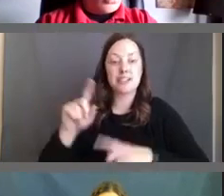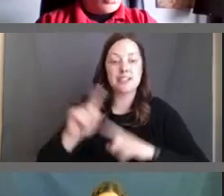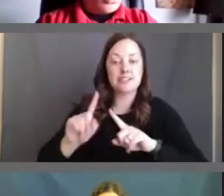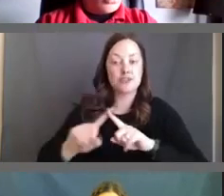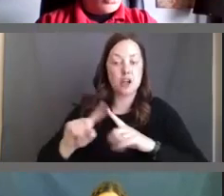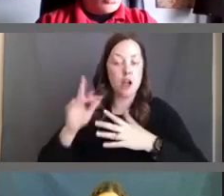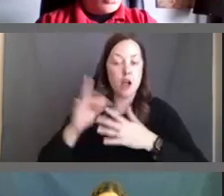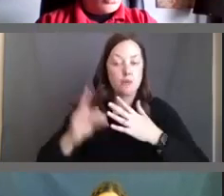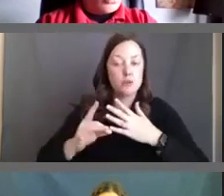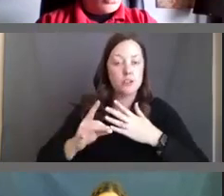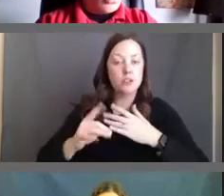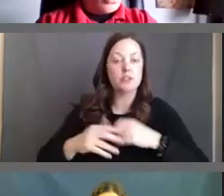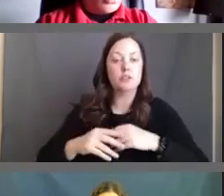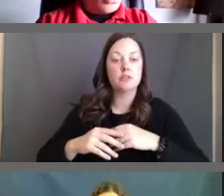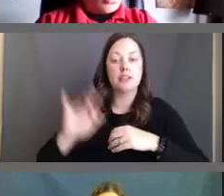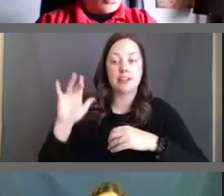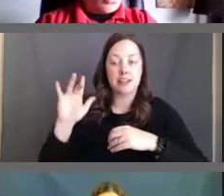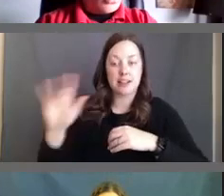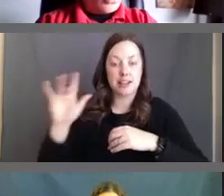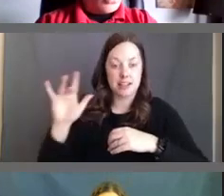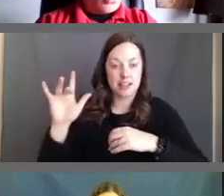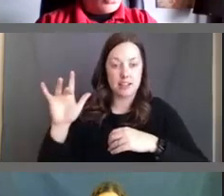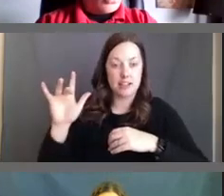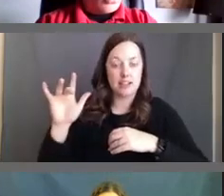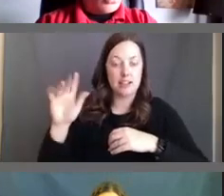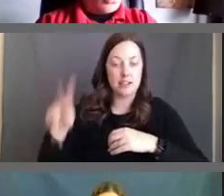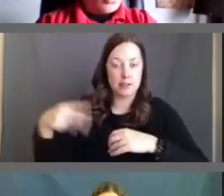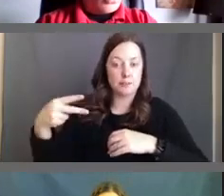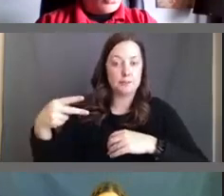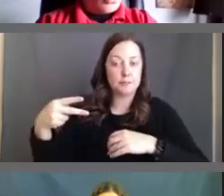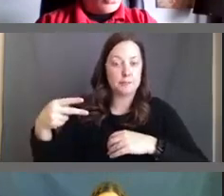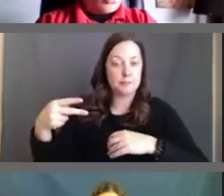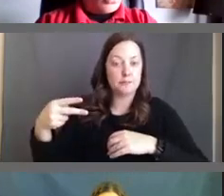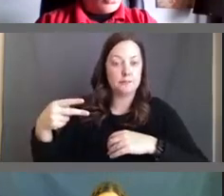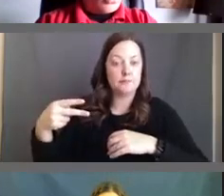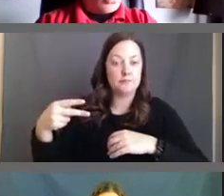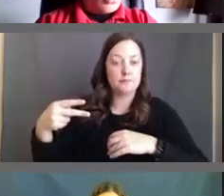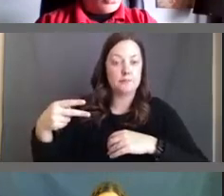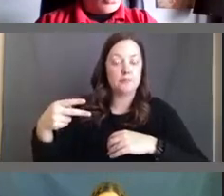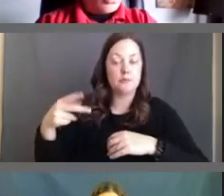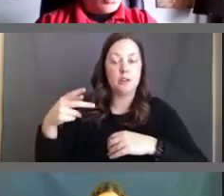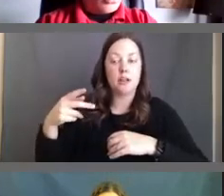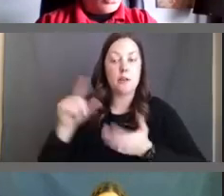Copy and duplicate and delete images, the text of their and take those out.